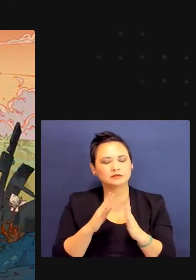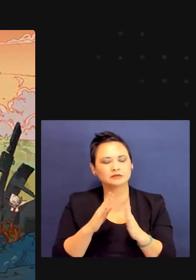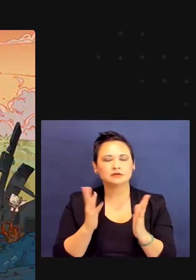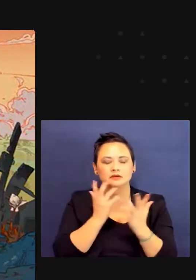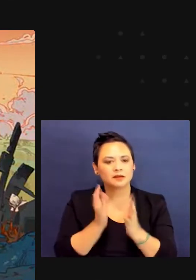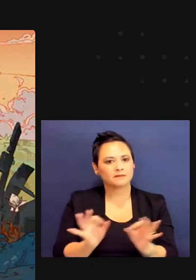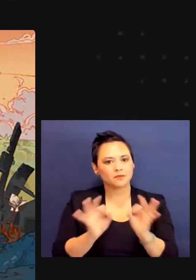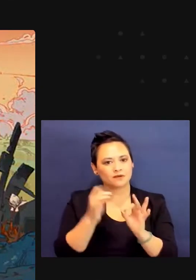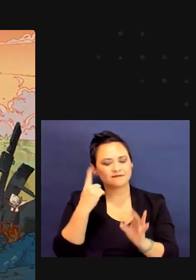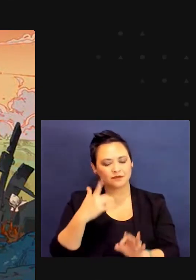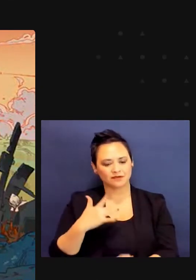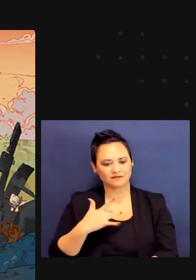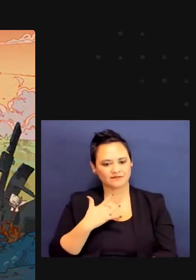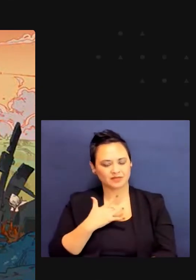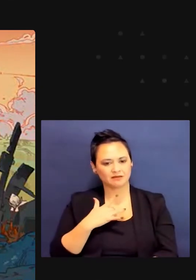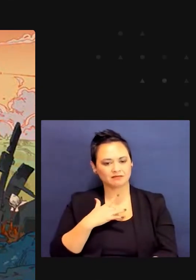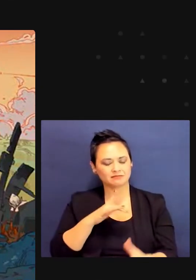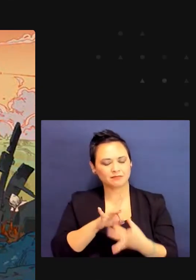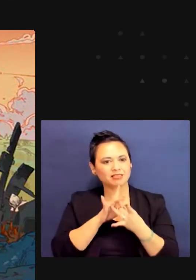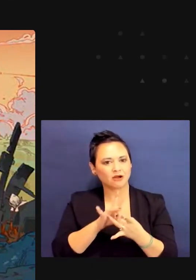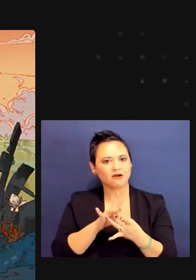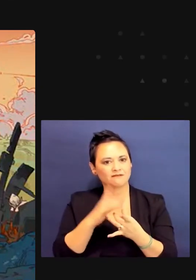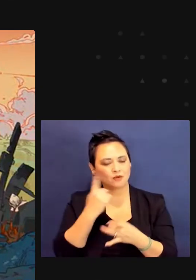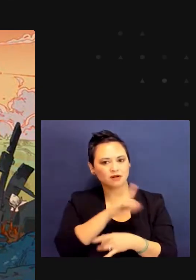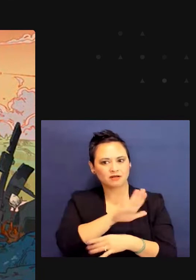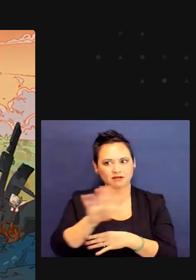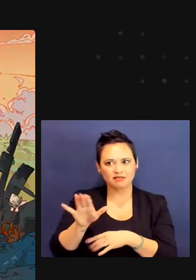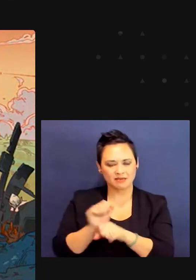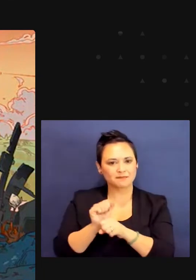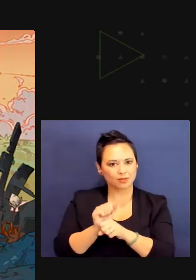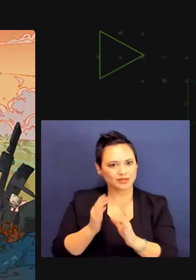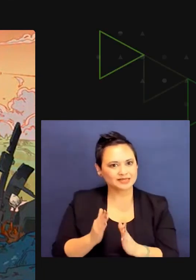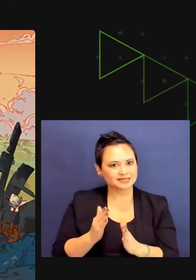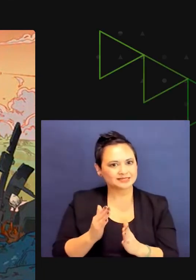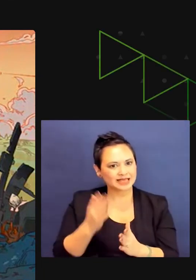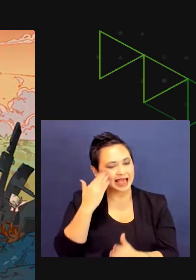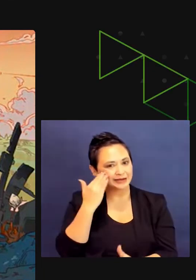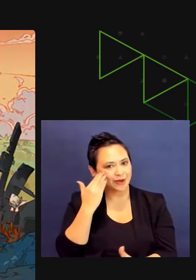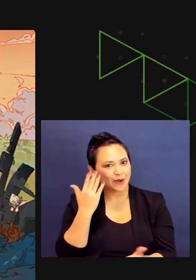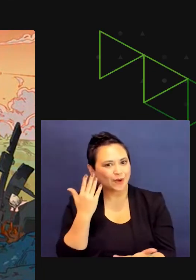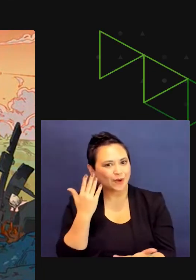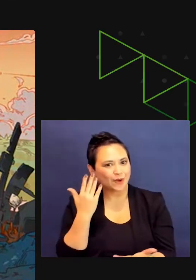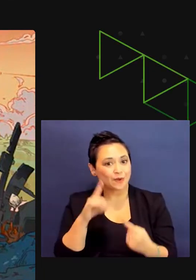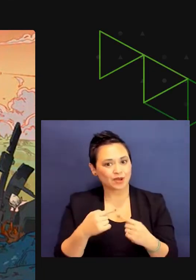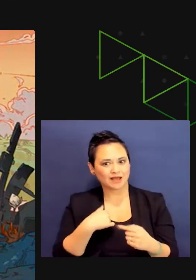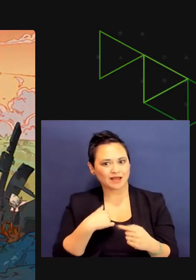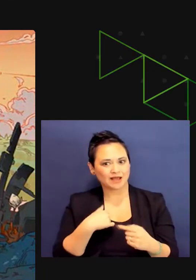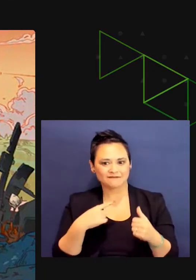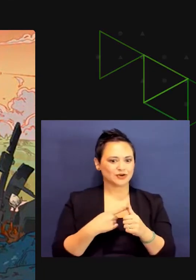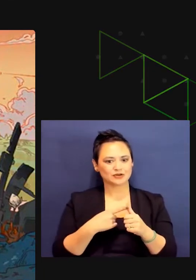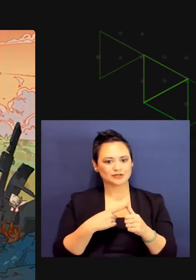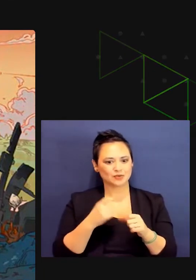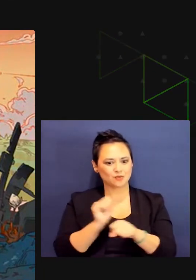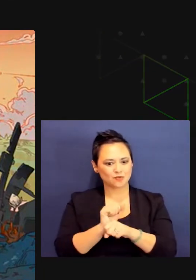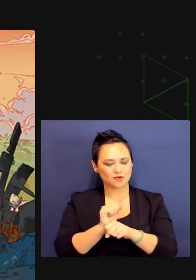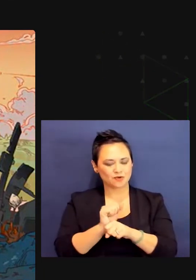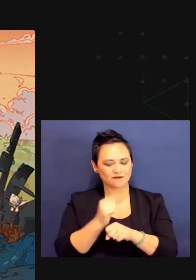I know when I first started working at Xbox almost 20 years ago, women in gaming was a small group, right?